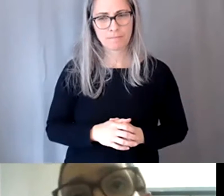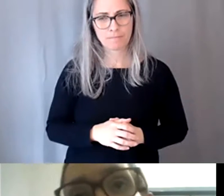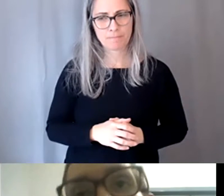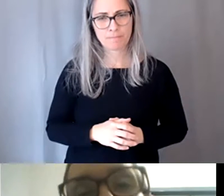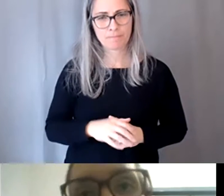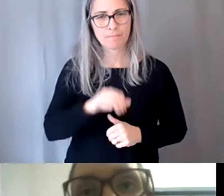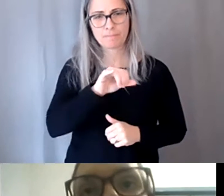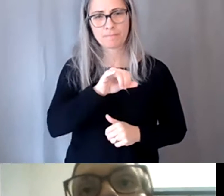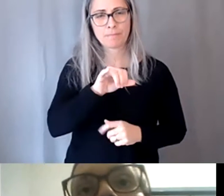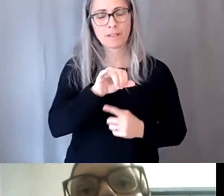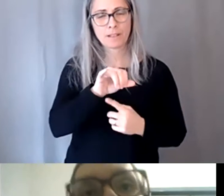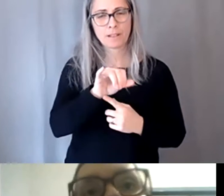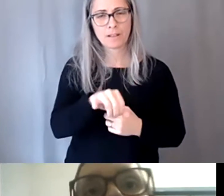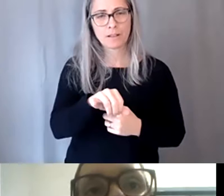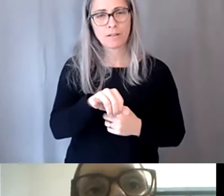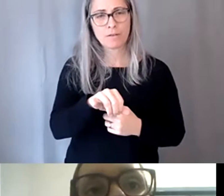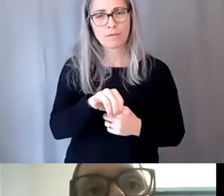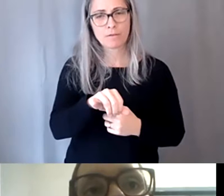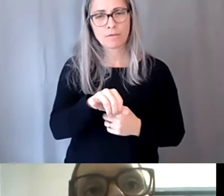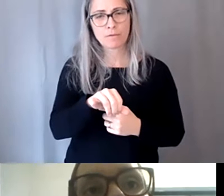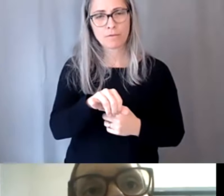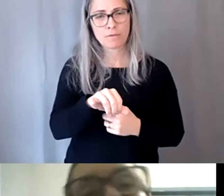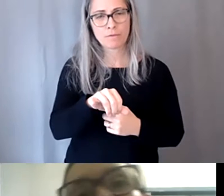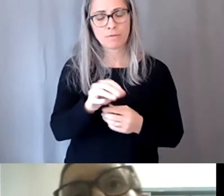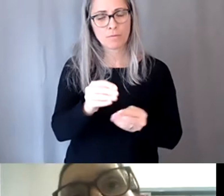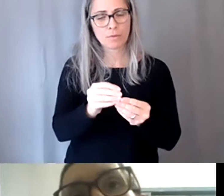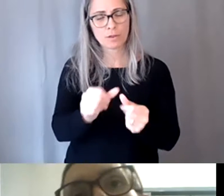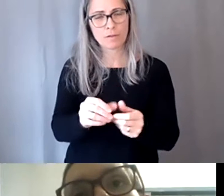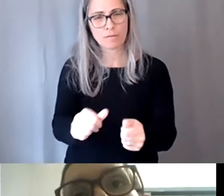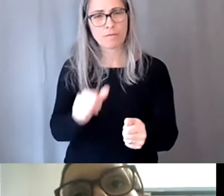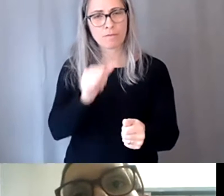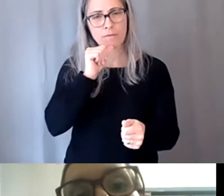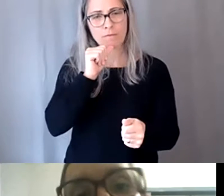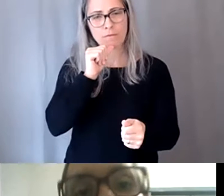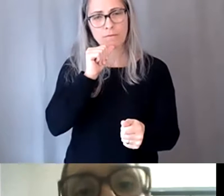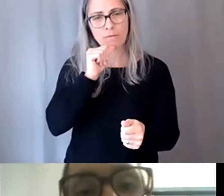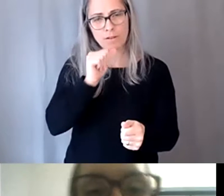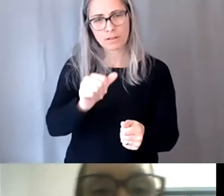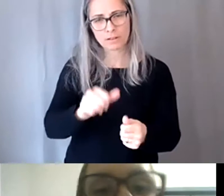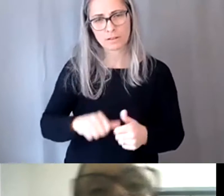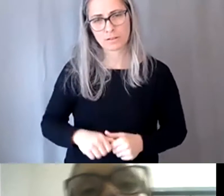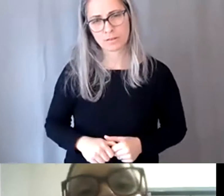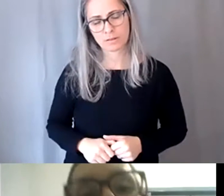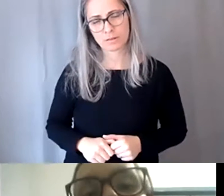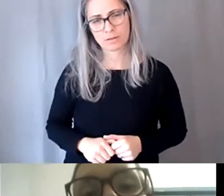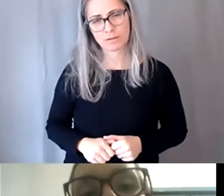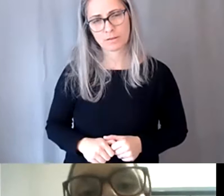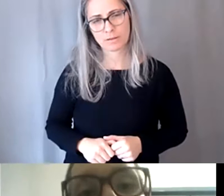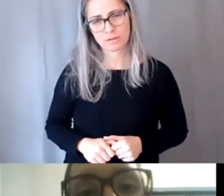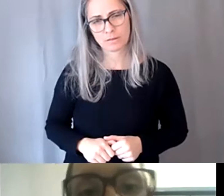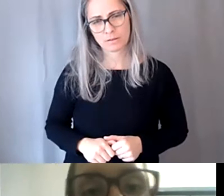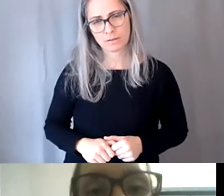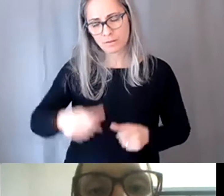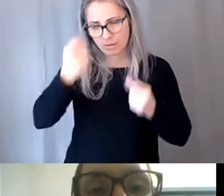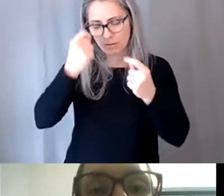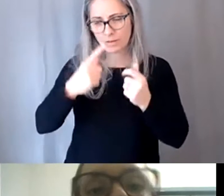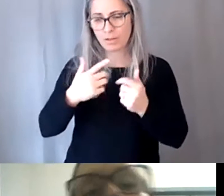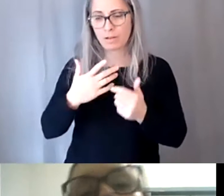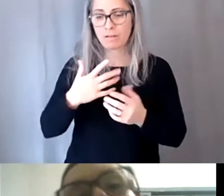there's a good way to see the complexities of disability